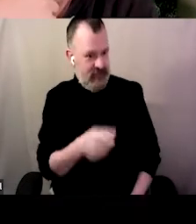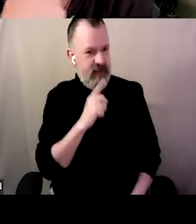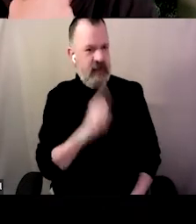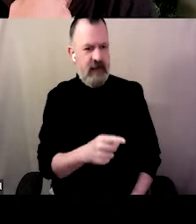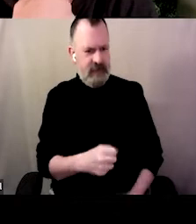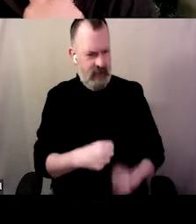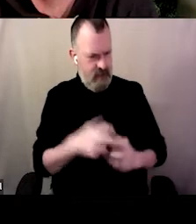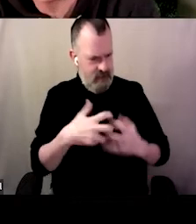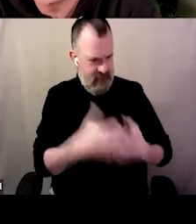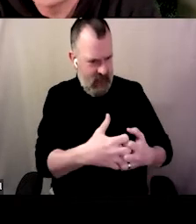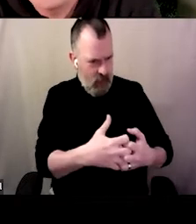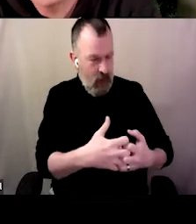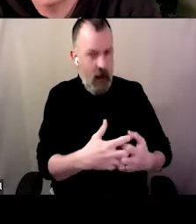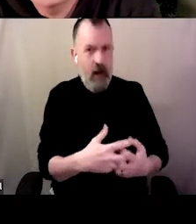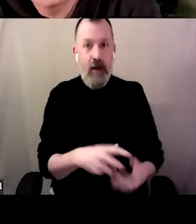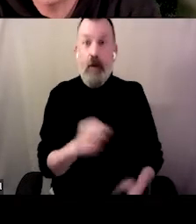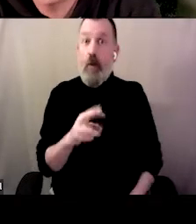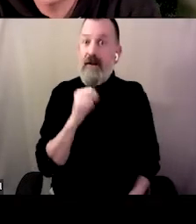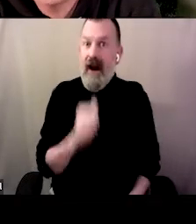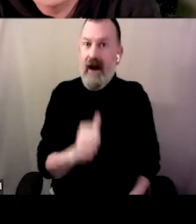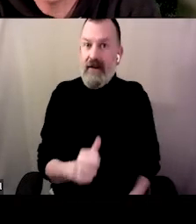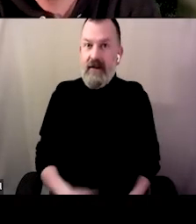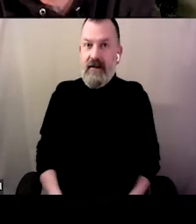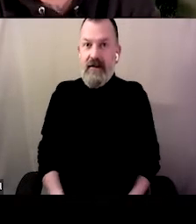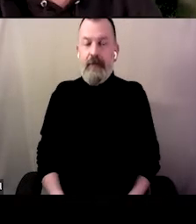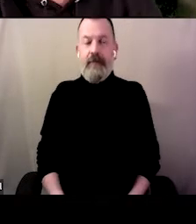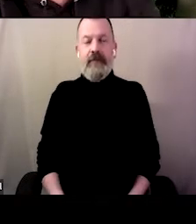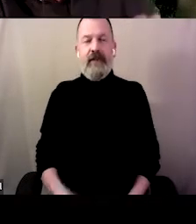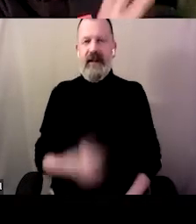CalebBarlow: And it's interesting you know as we kind of we're dealing with everything going